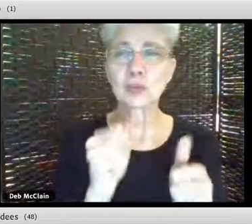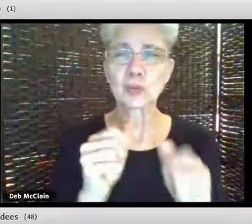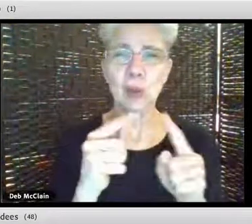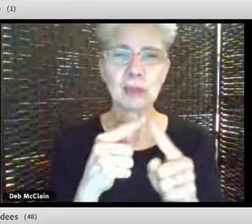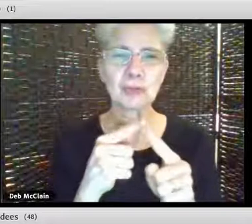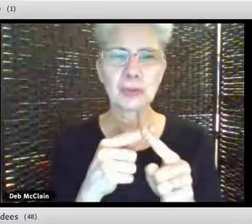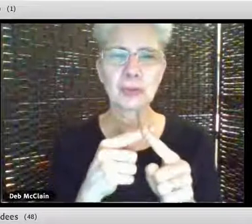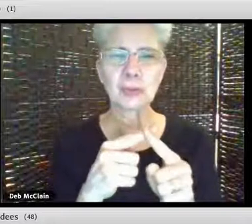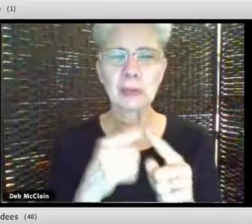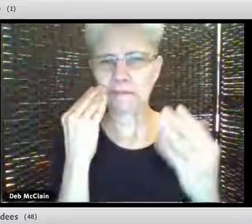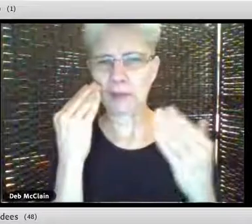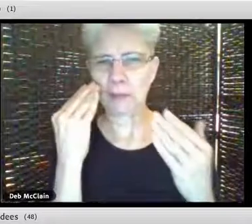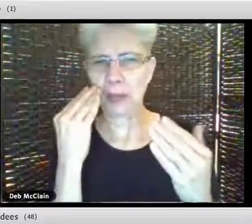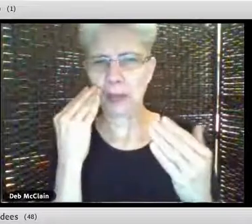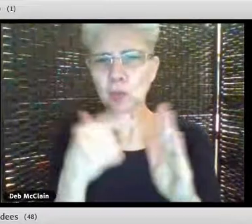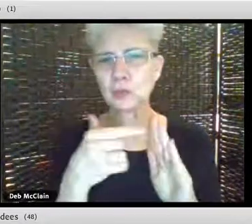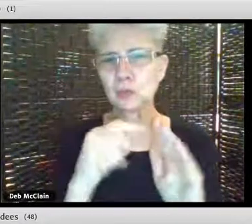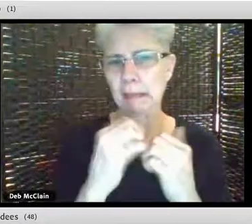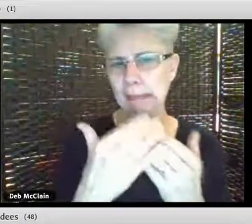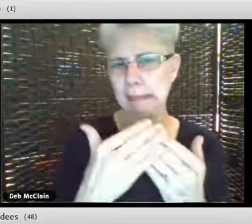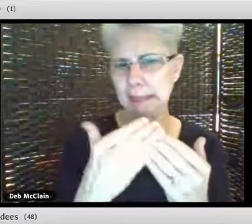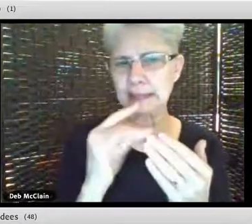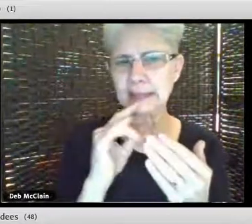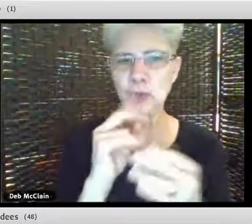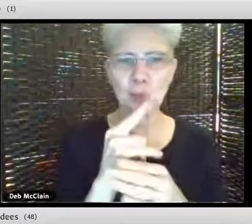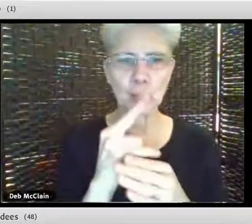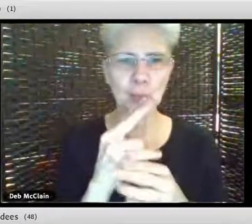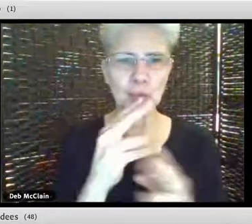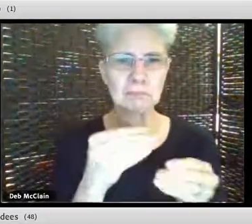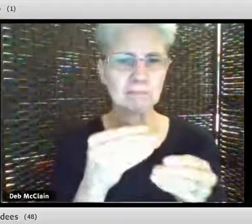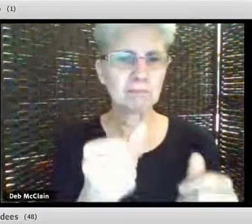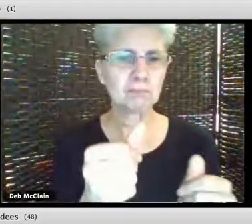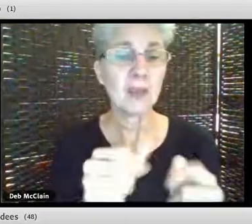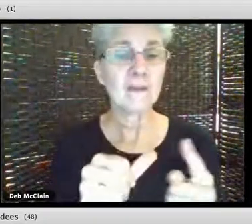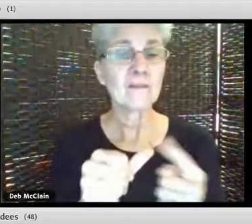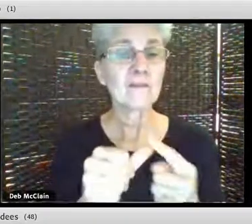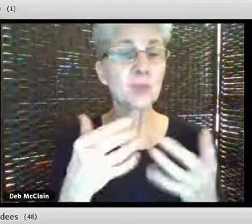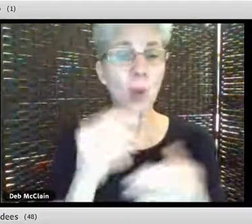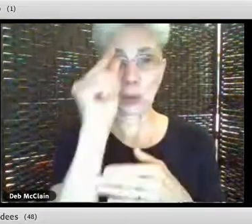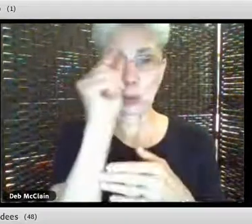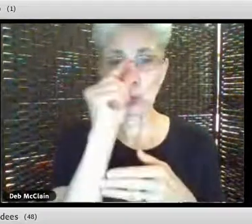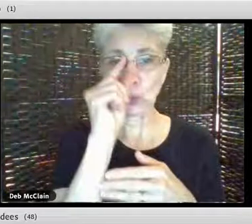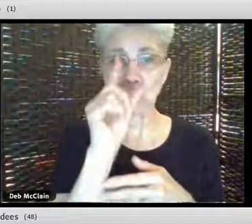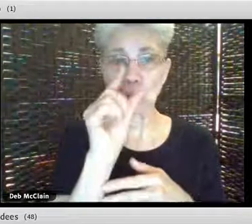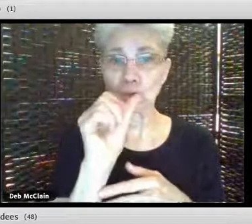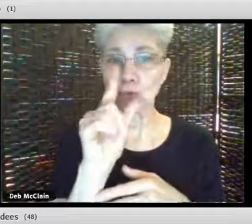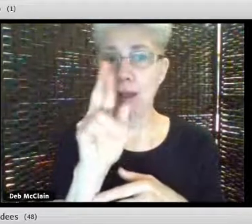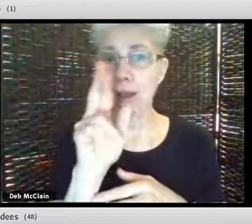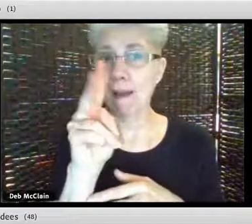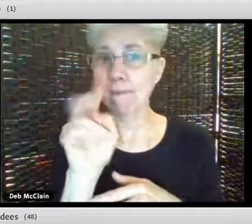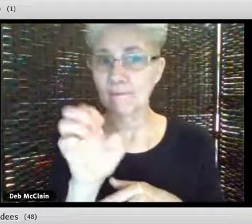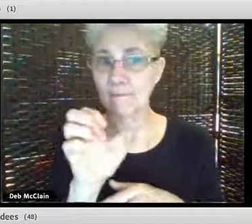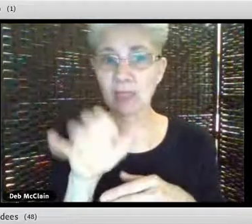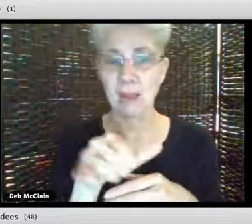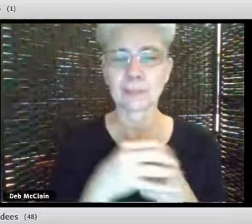so I want to try to just get you familiar with the product, show you how easy it is to use it. So the first one is Google Drive.